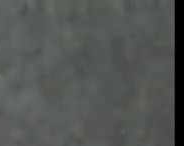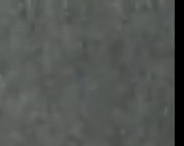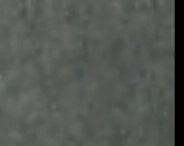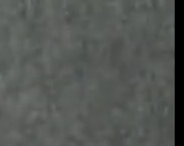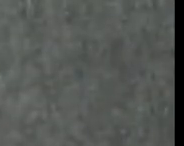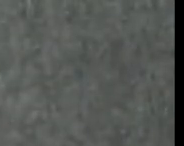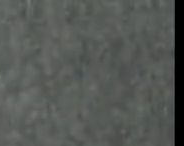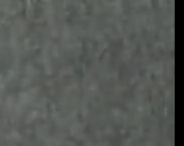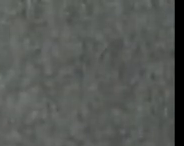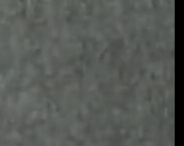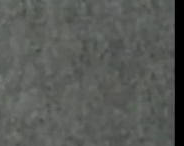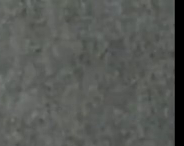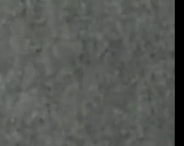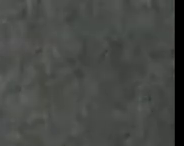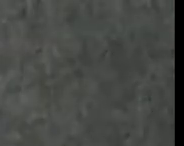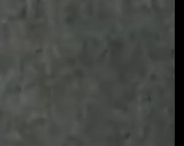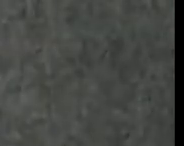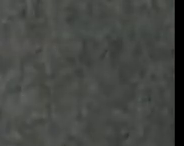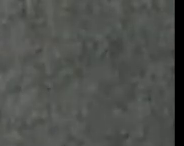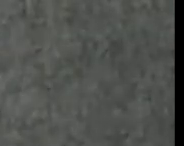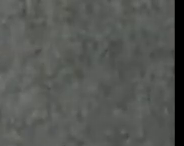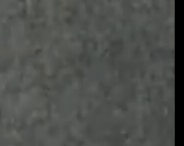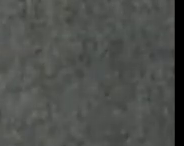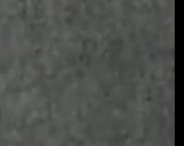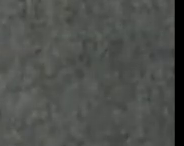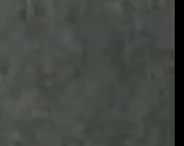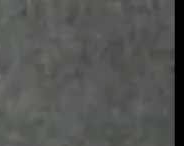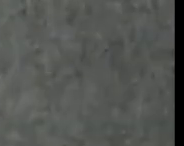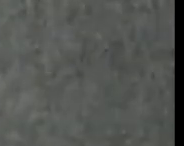Big round of applause, virtually or yay.